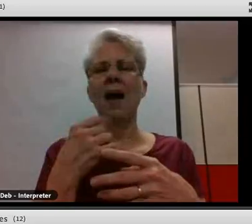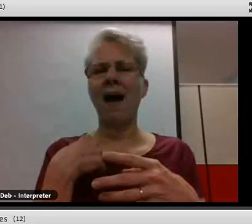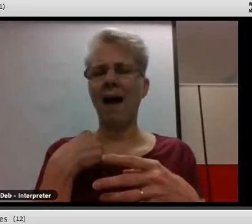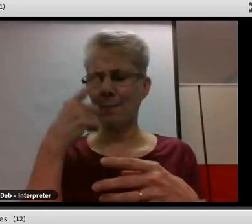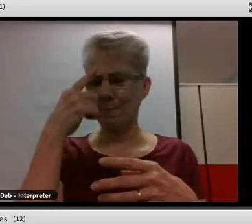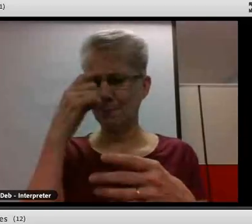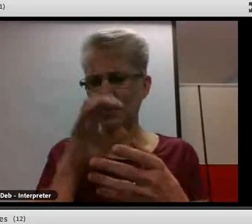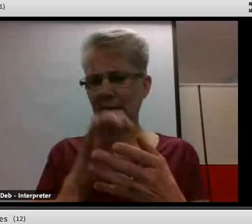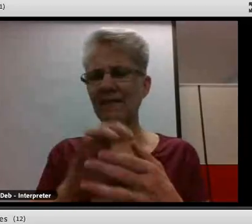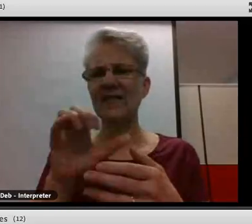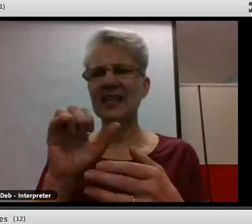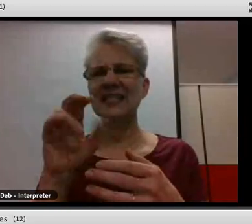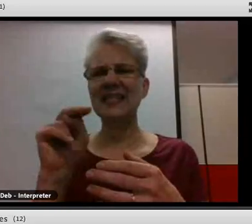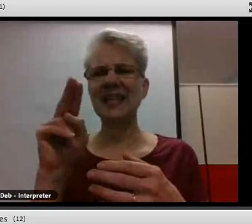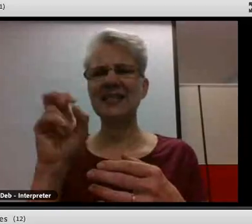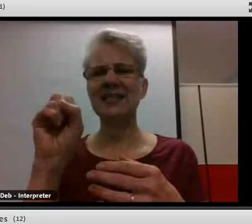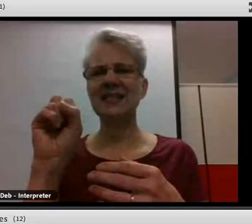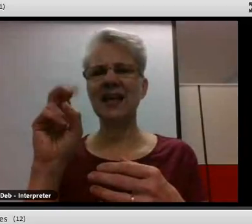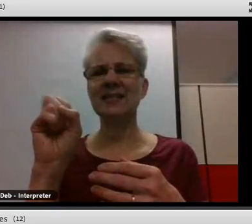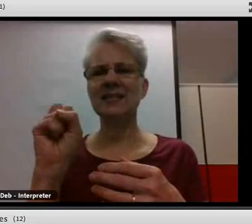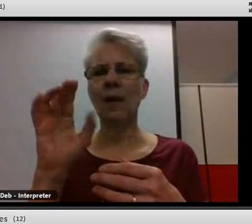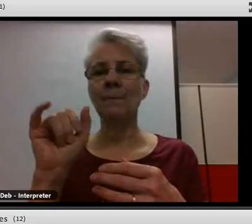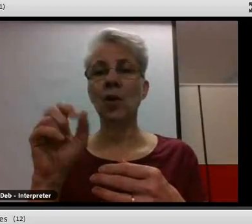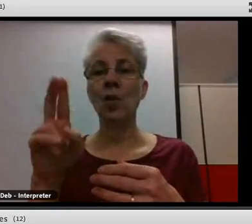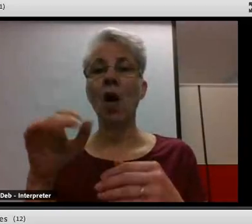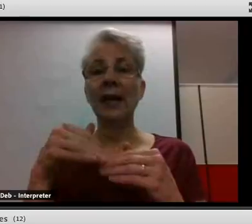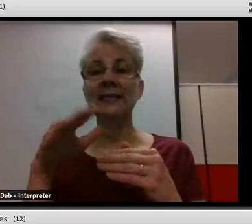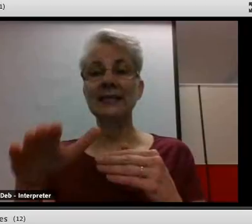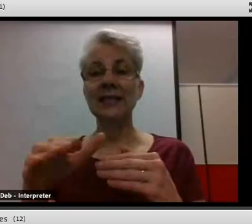just to kind of show you how many people are there